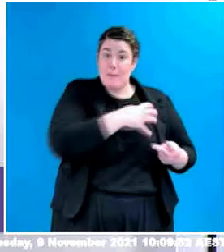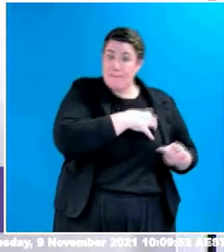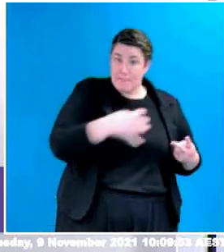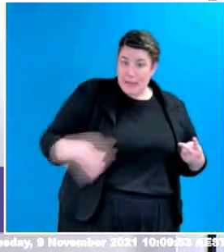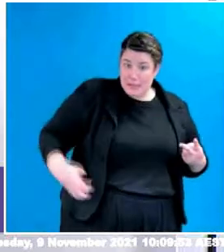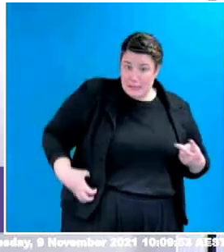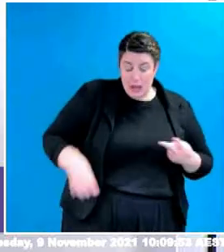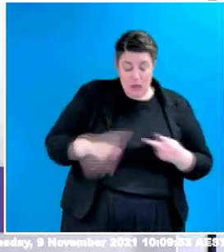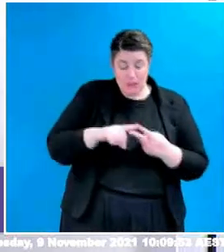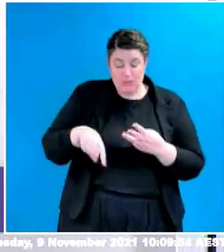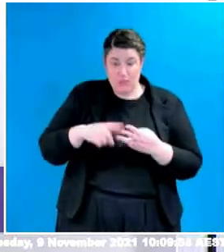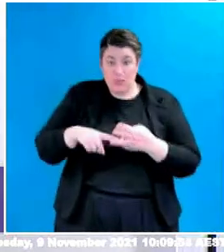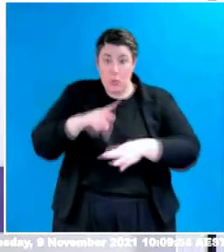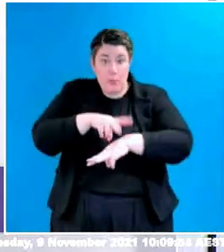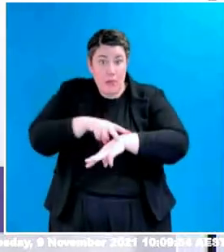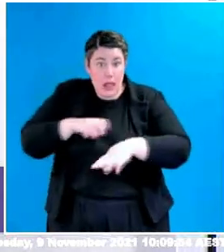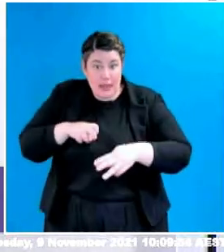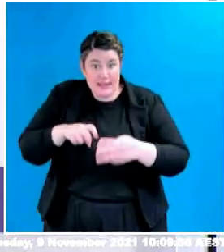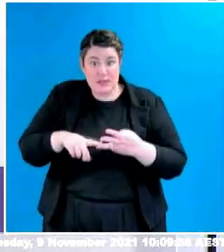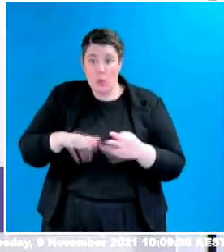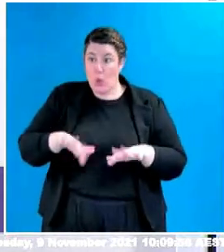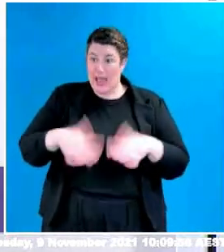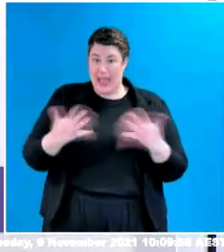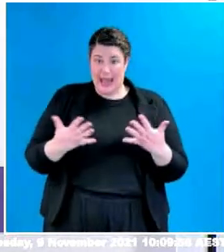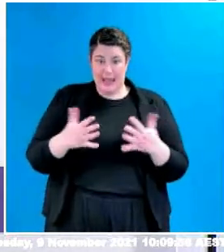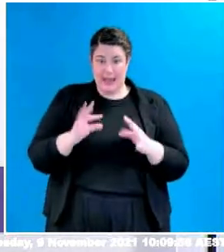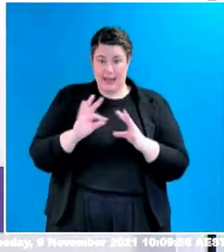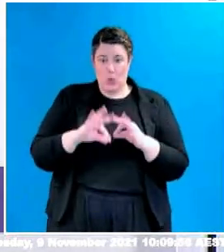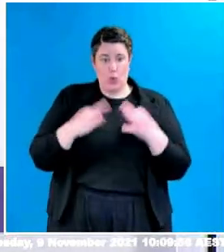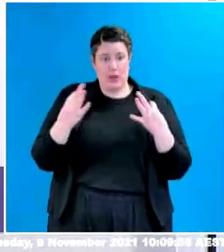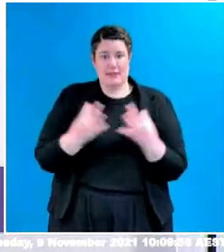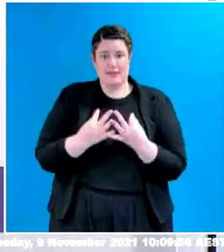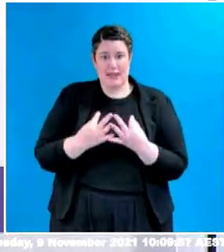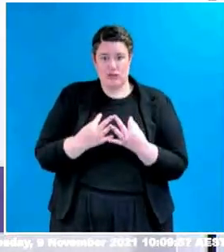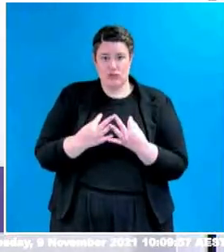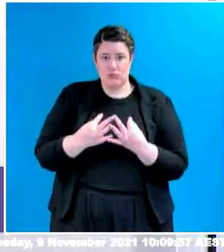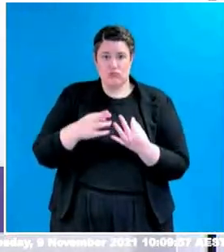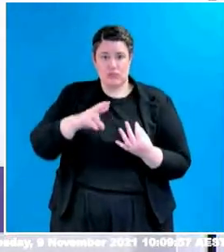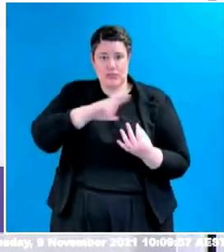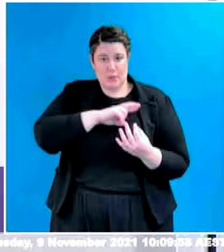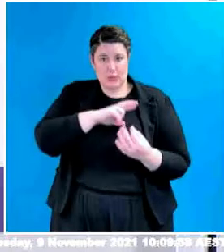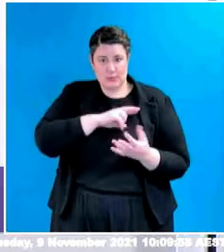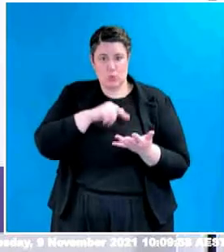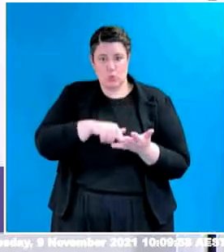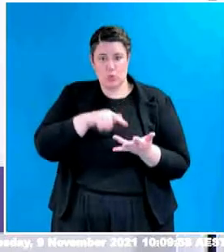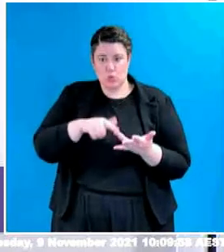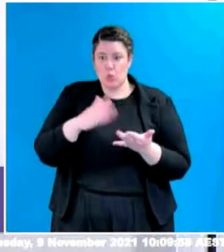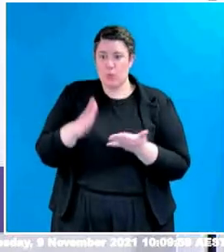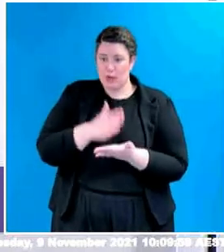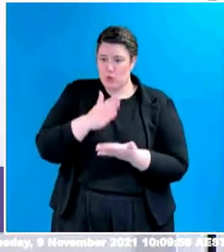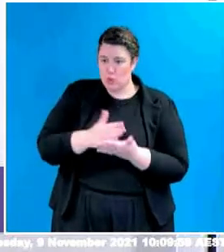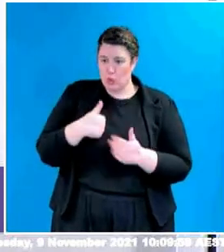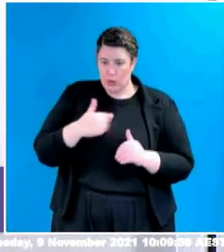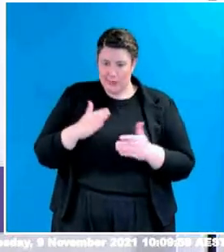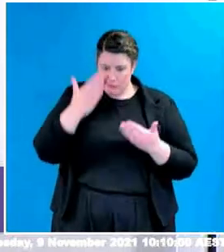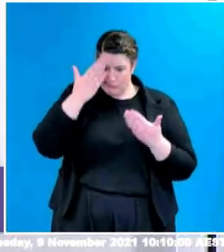officer or any entity whose functions include functions of a public nature,